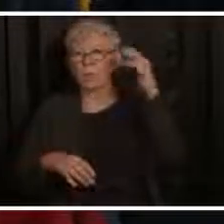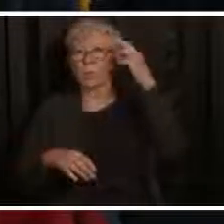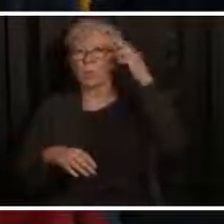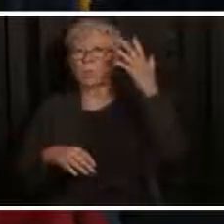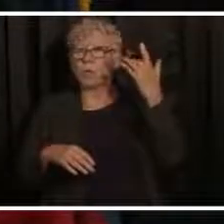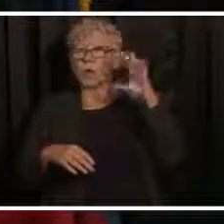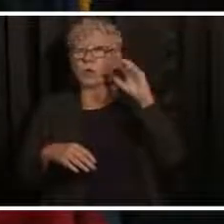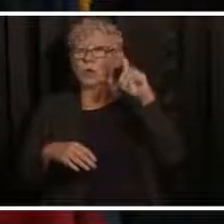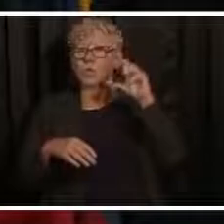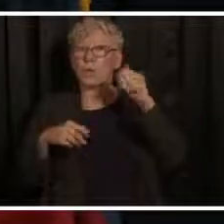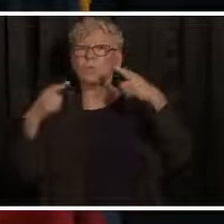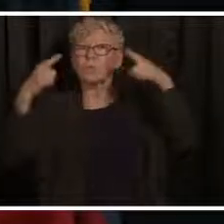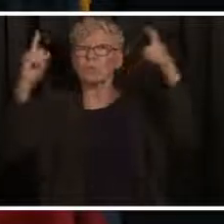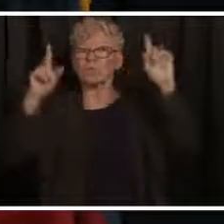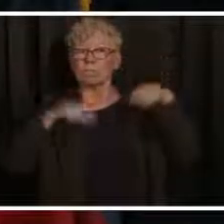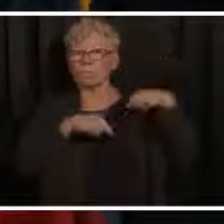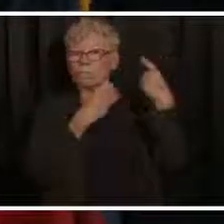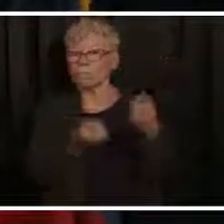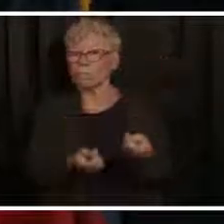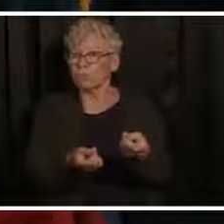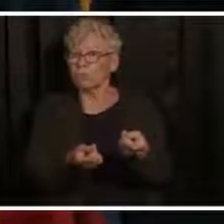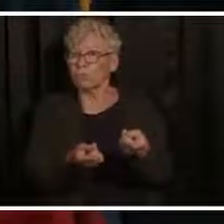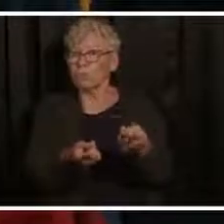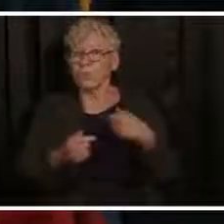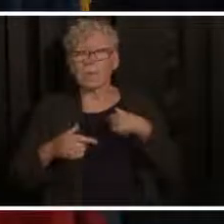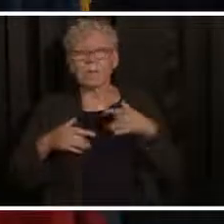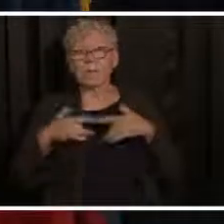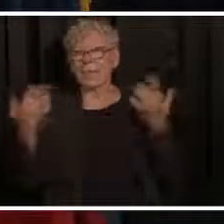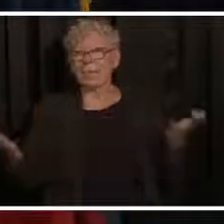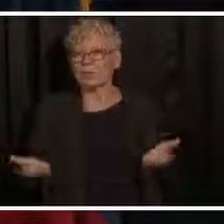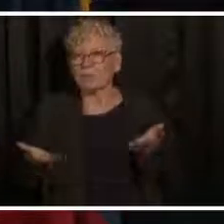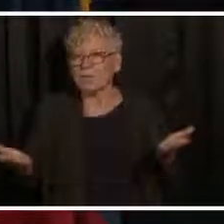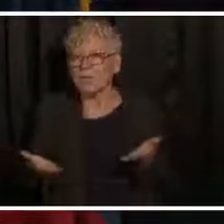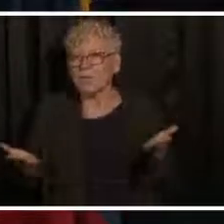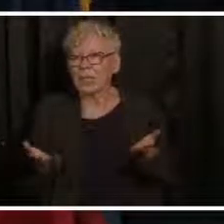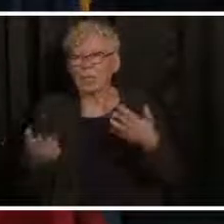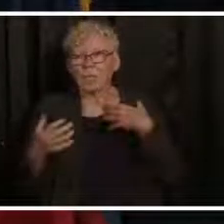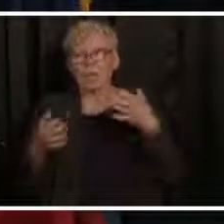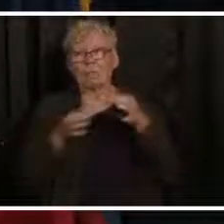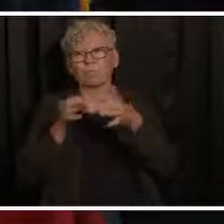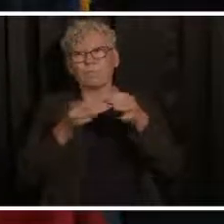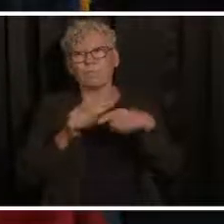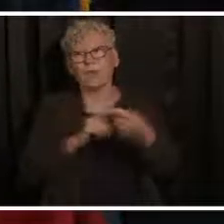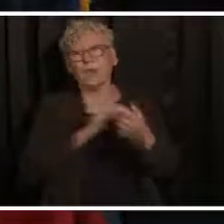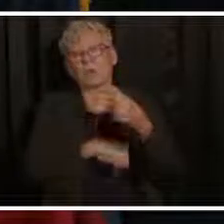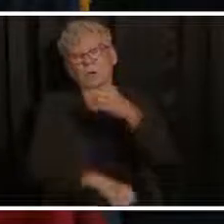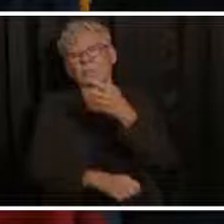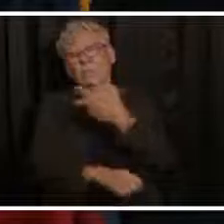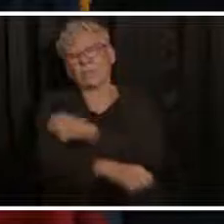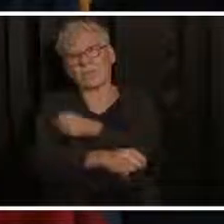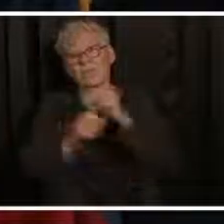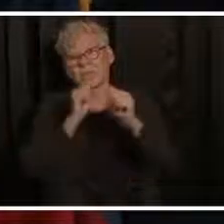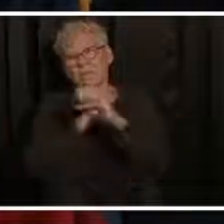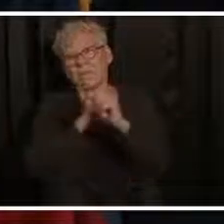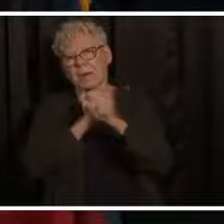I am delighted to be here and to give you another update about the vaccine campaign to start, our team is still flying